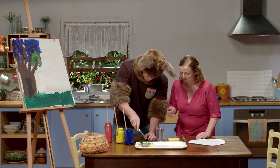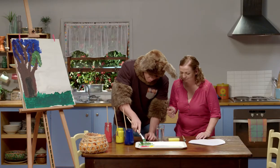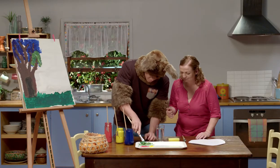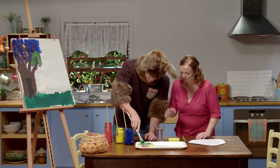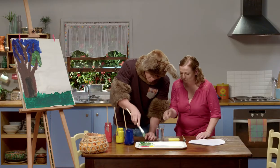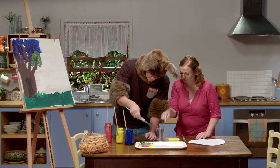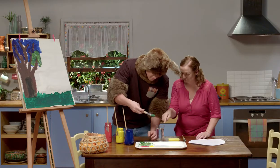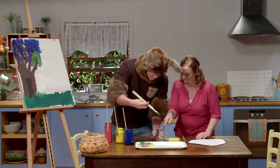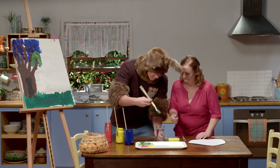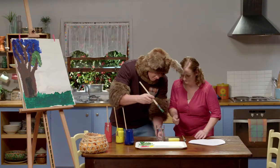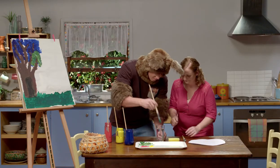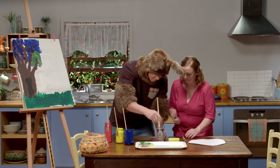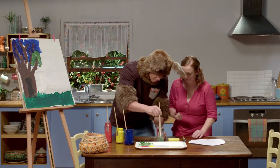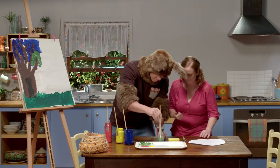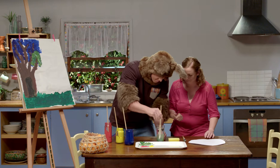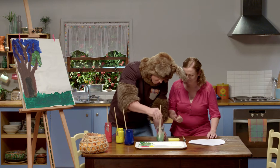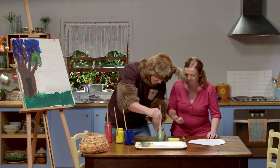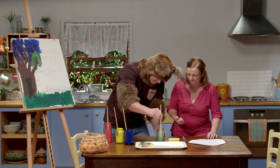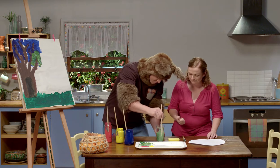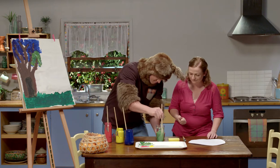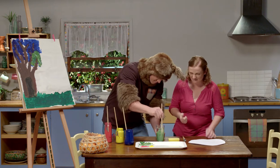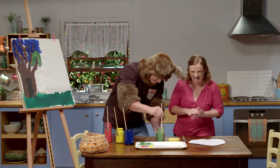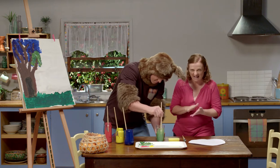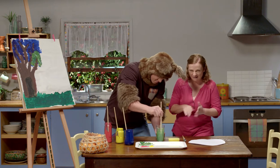Now, clean the brush.